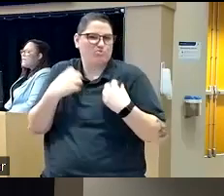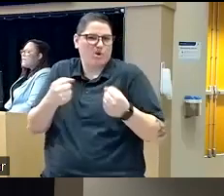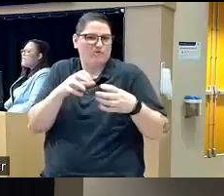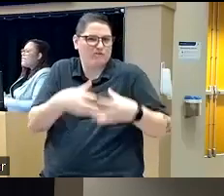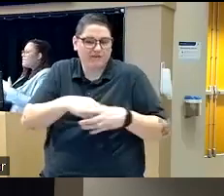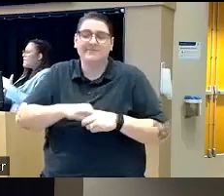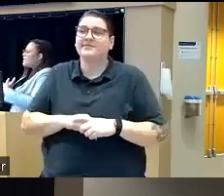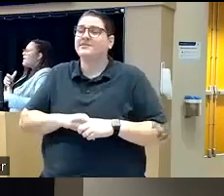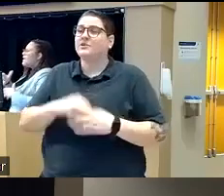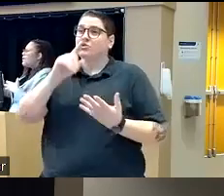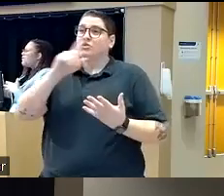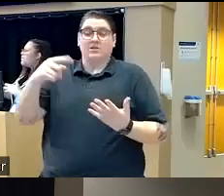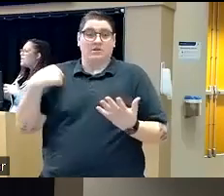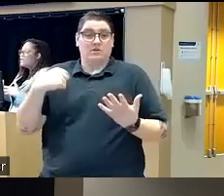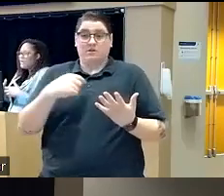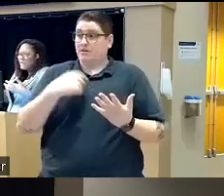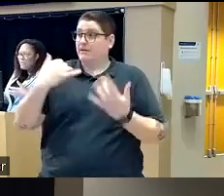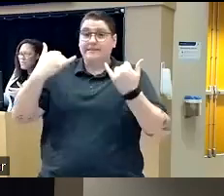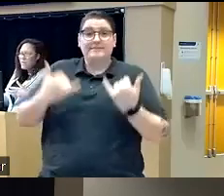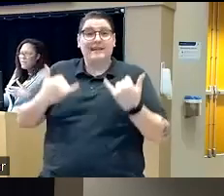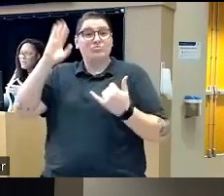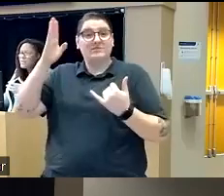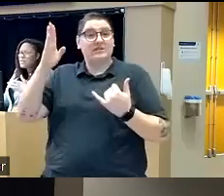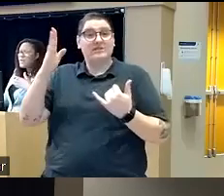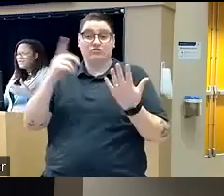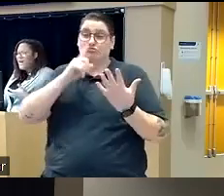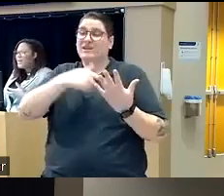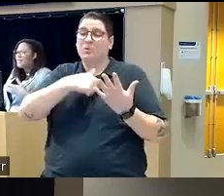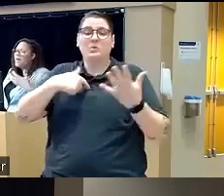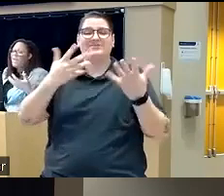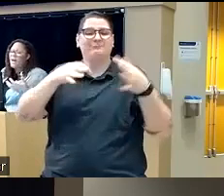um really what we've done is take you through a journey where we've talked about and thought about